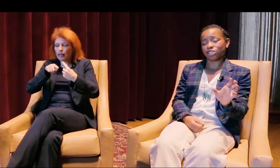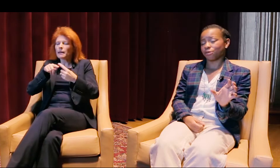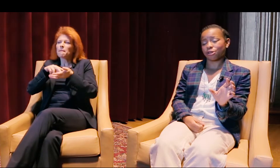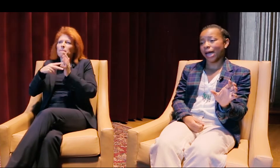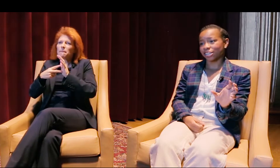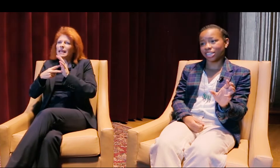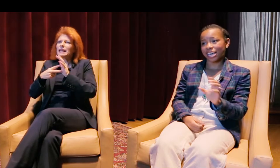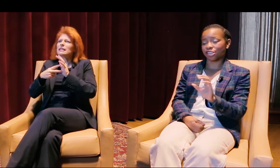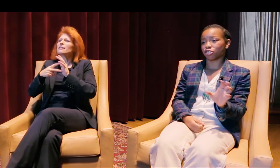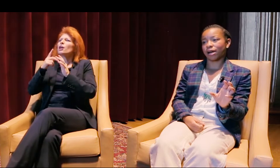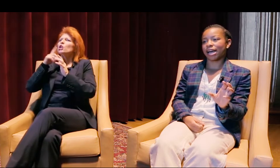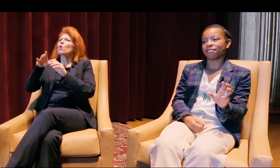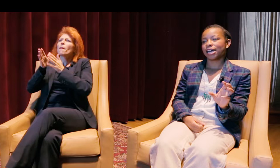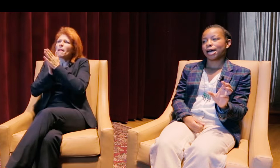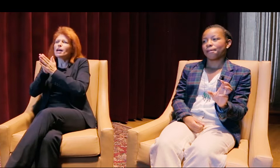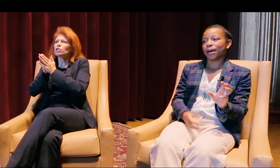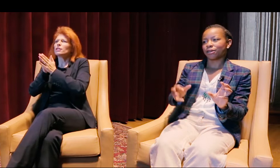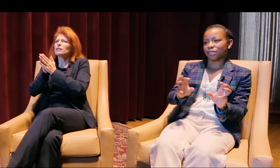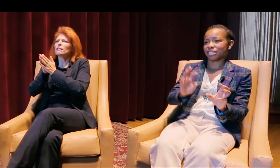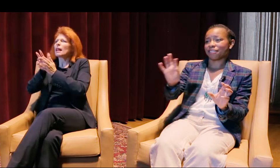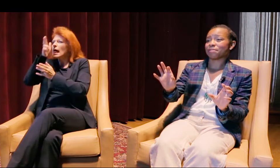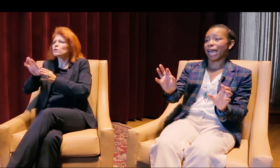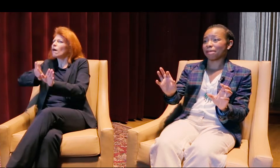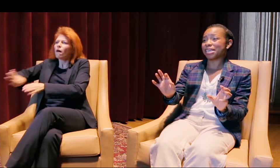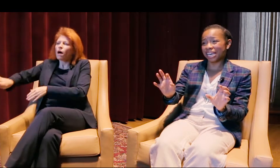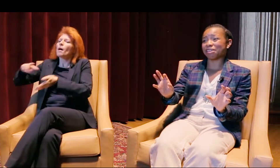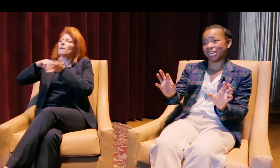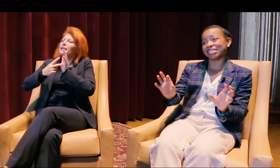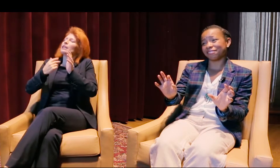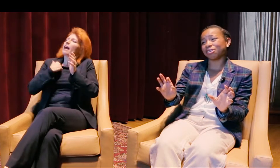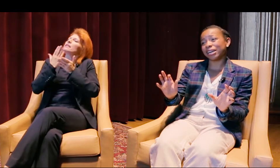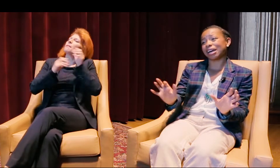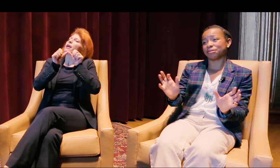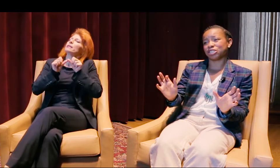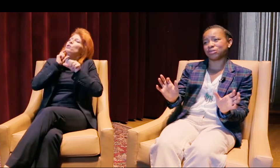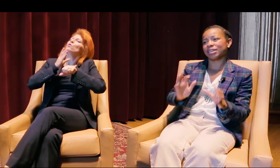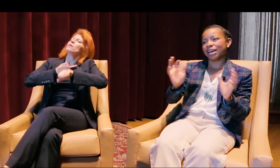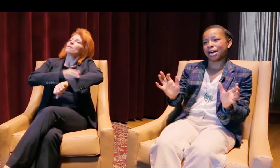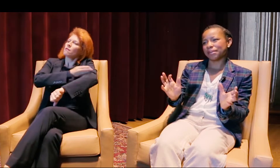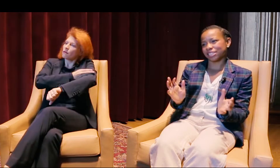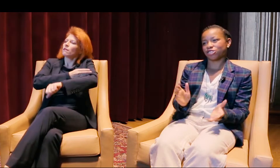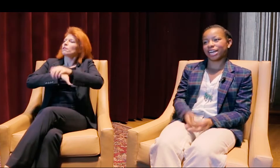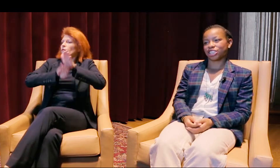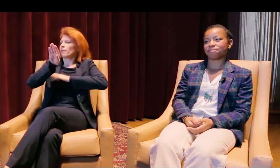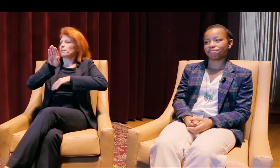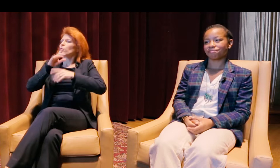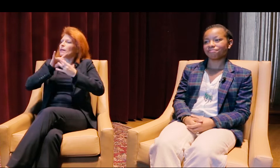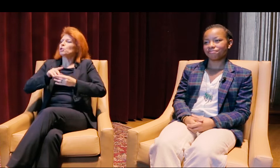to do with your passion and your drive, but we just have some gaps that we need to fill when it comes to business strategy.